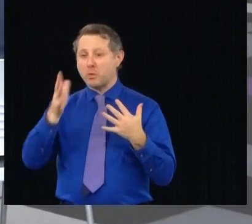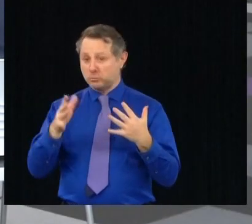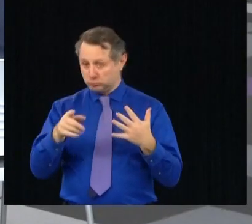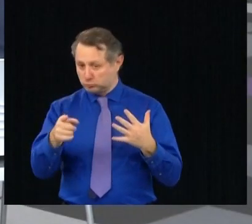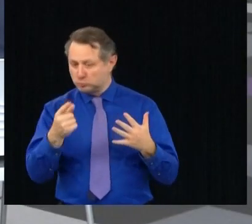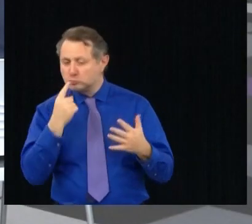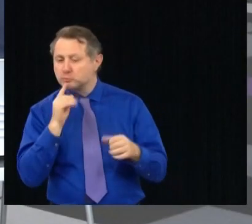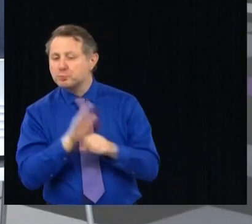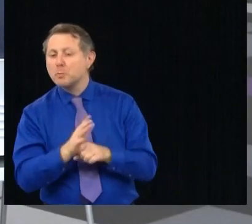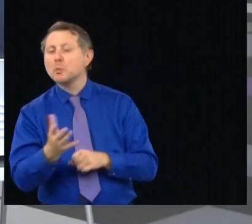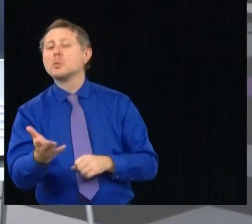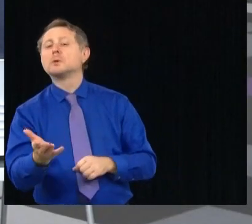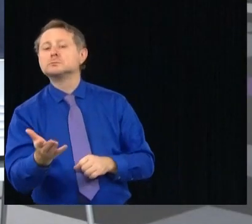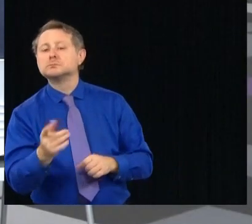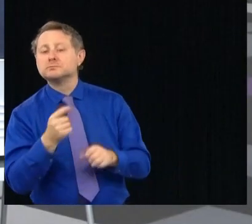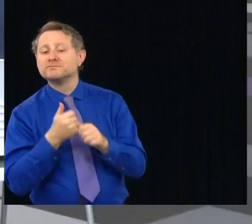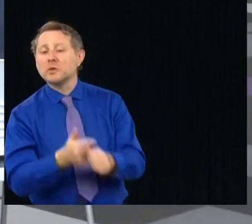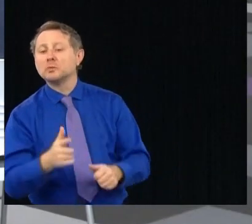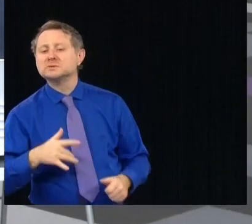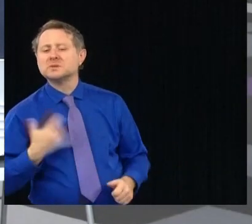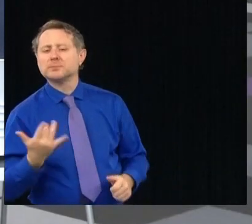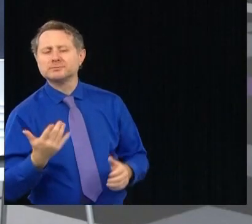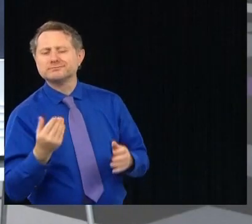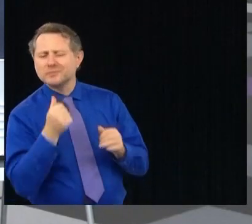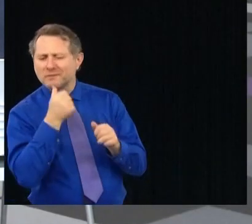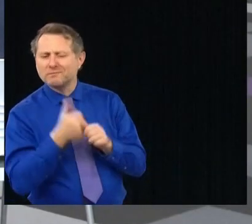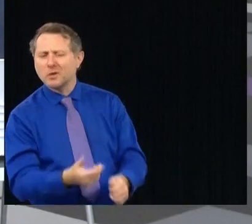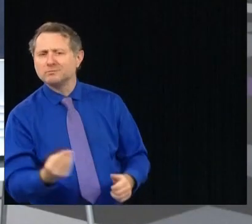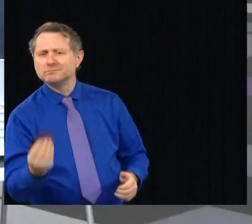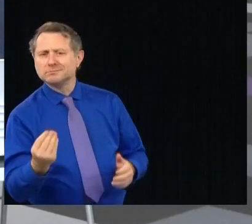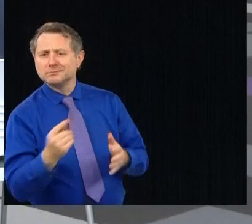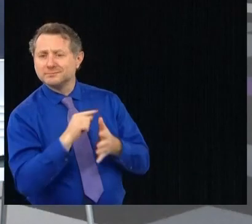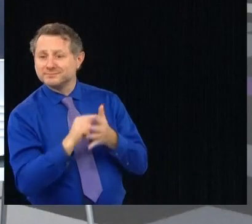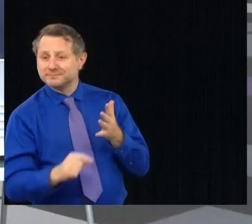IS AN ISSUE ON THE BACK END YOU HAVE THE PLAN THAT THEY SAID YOU